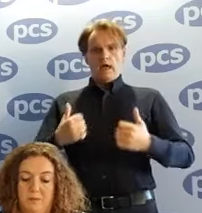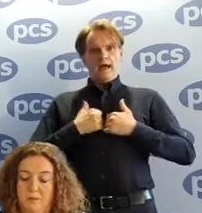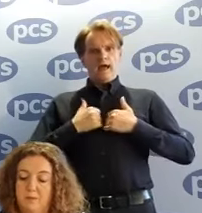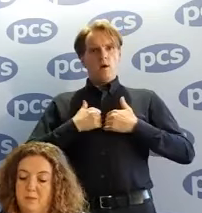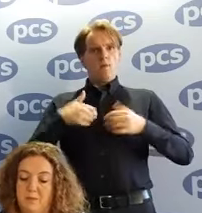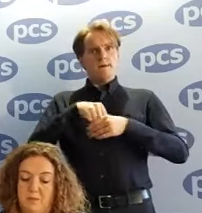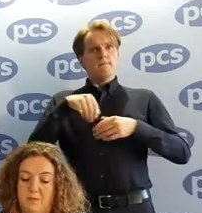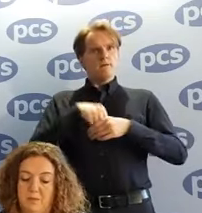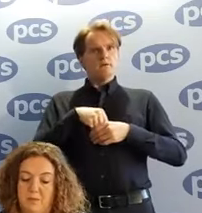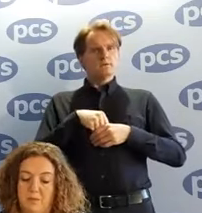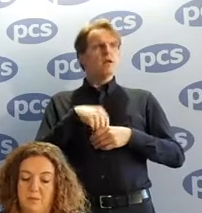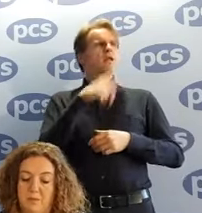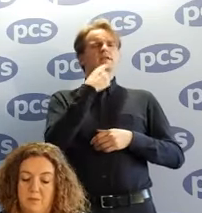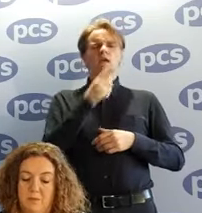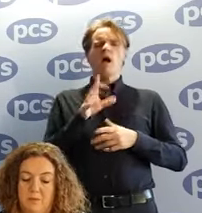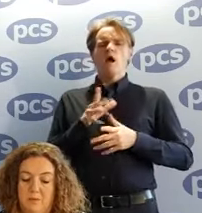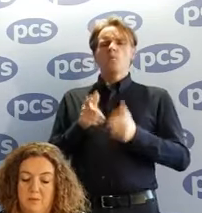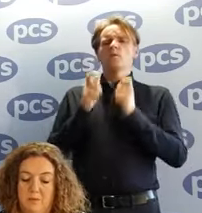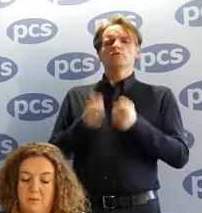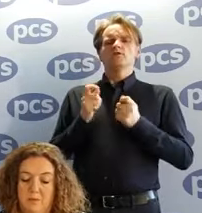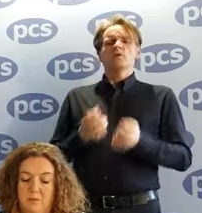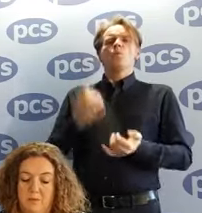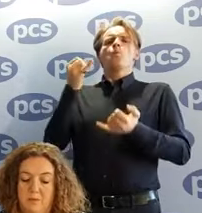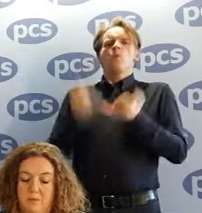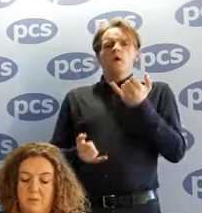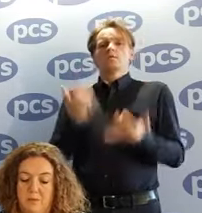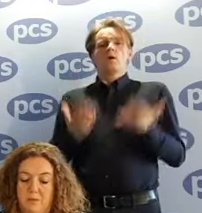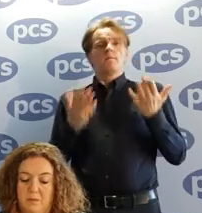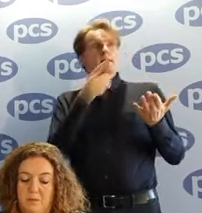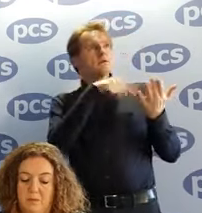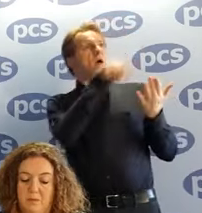you worse than anyone else. It's unfair. It's a betrayal and we have the power